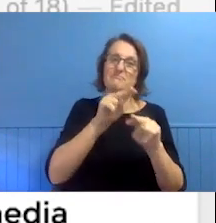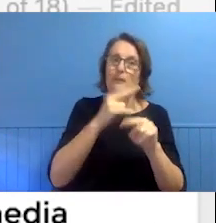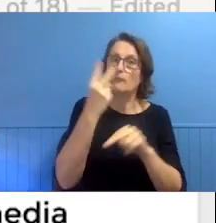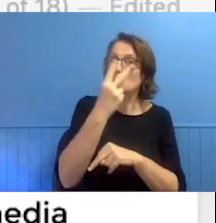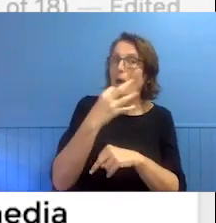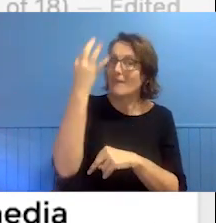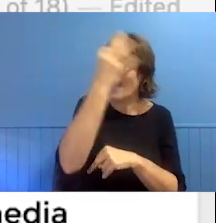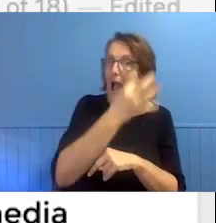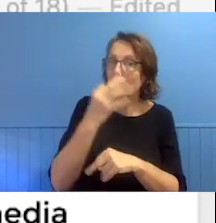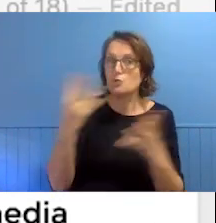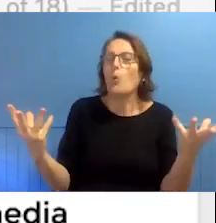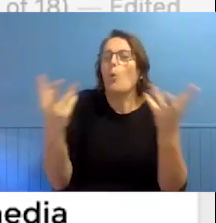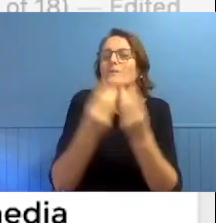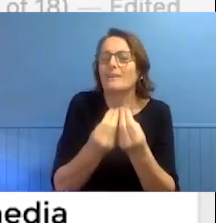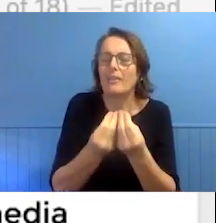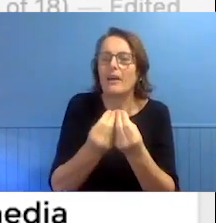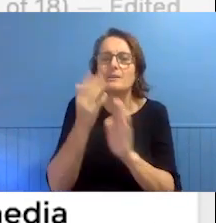giving to issues or content and that's because there's so much more